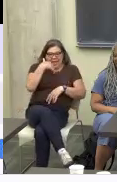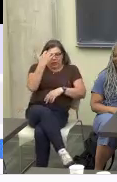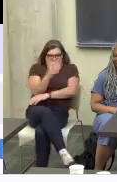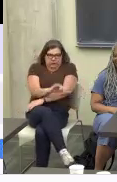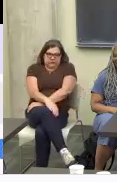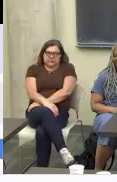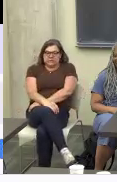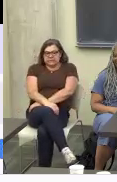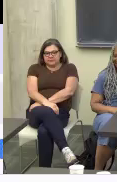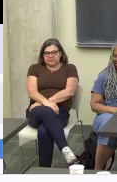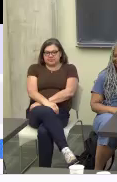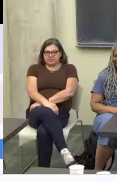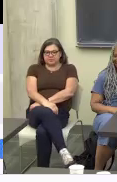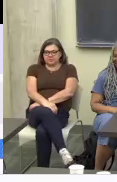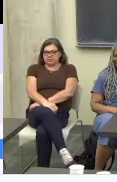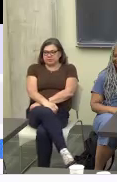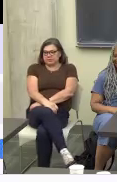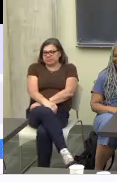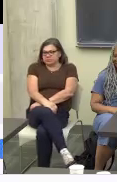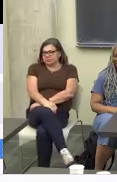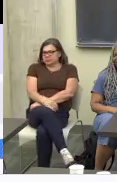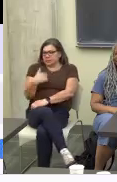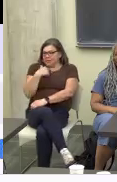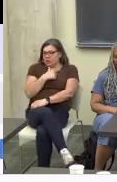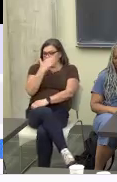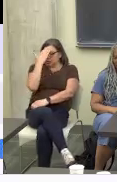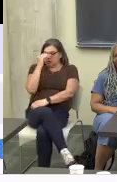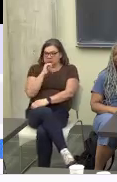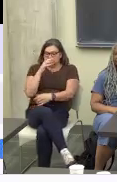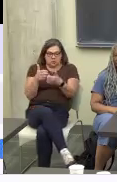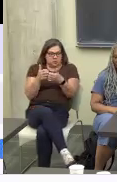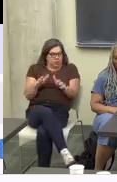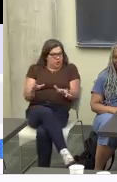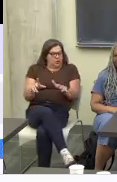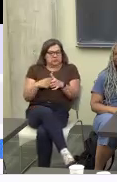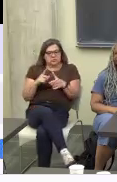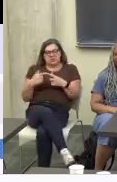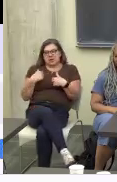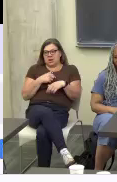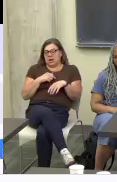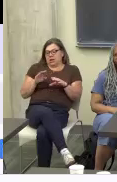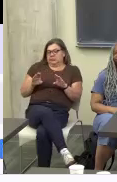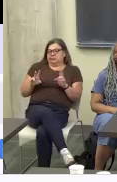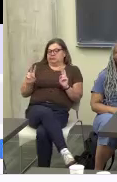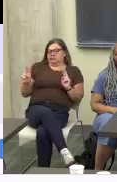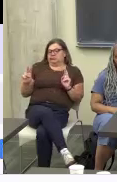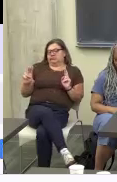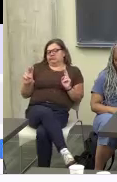That we're not our knowledge isn't lost, but it's also not condescendingly delivered to a